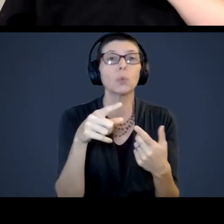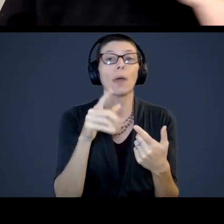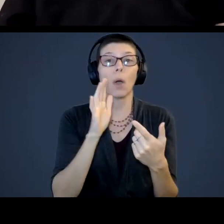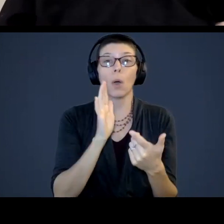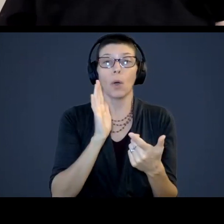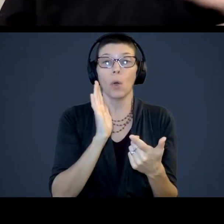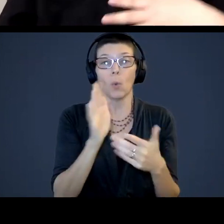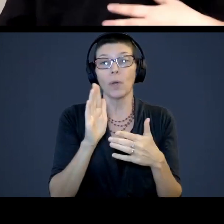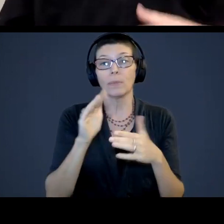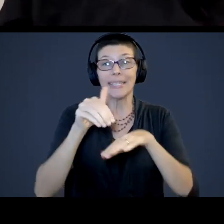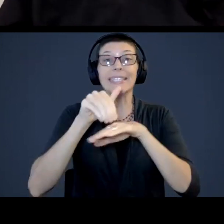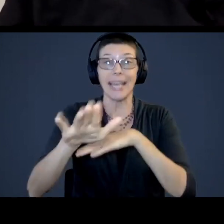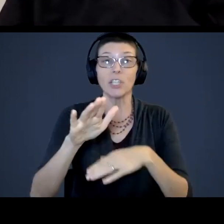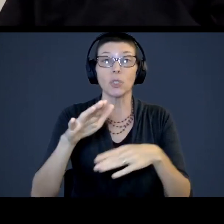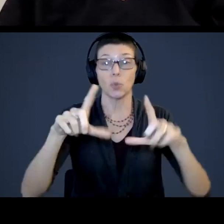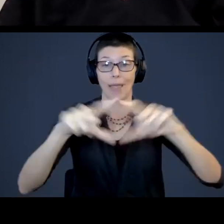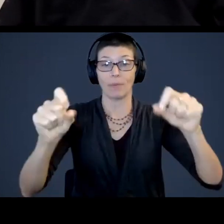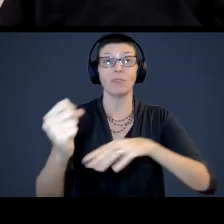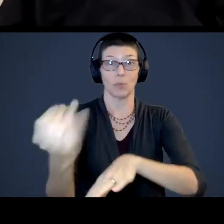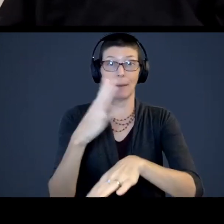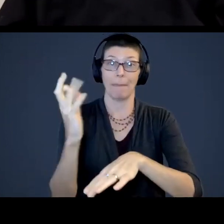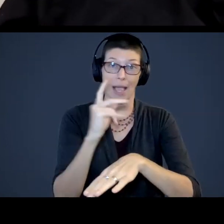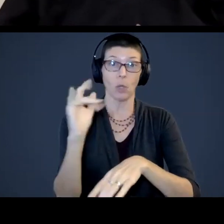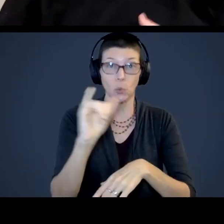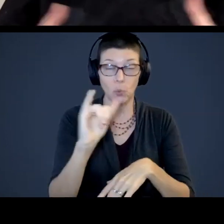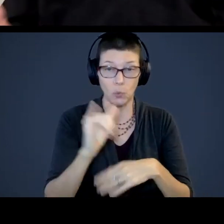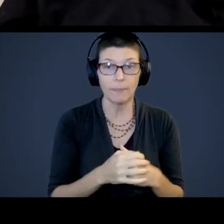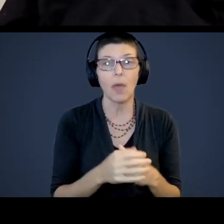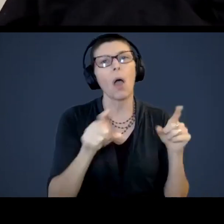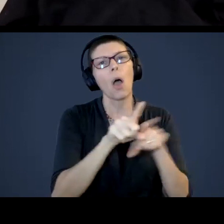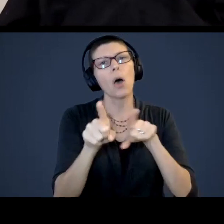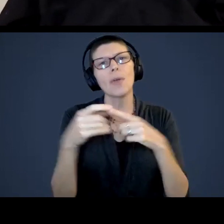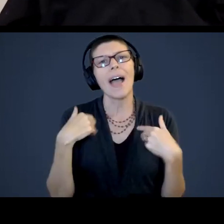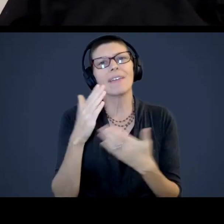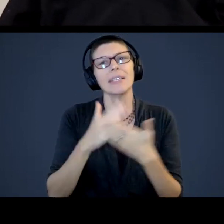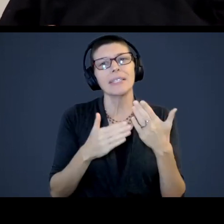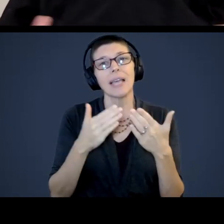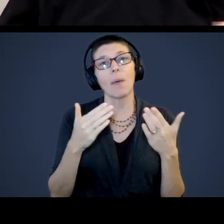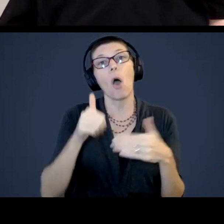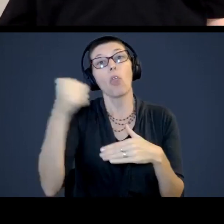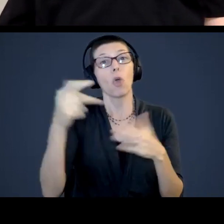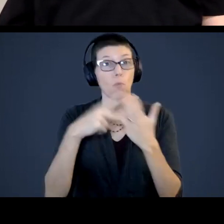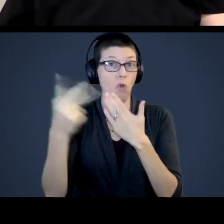Prepaid Postage to send it back as well. We also have some upcoming programs and workshops. So